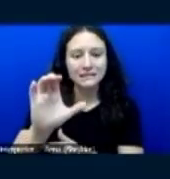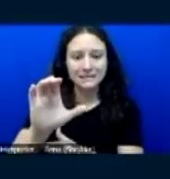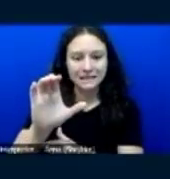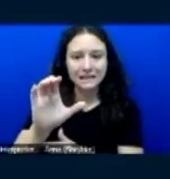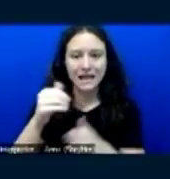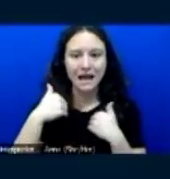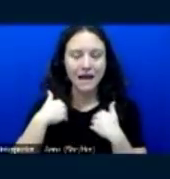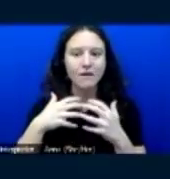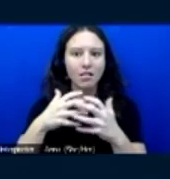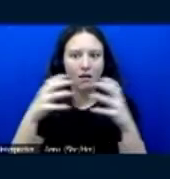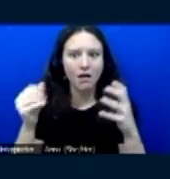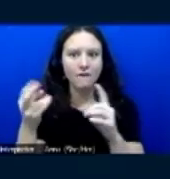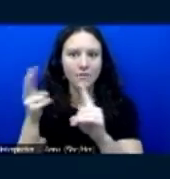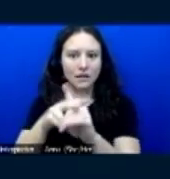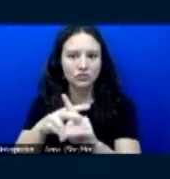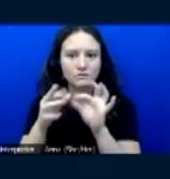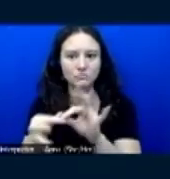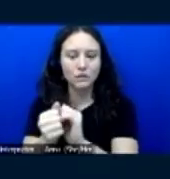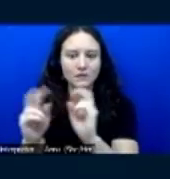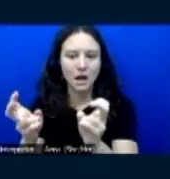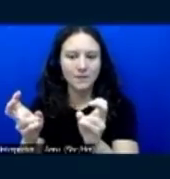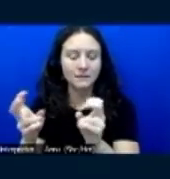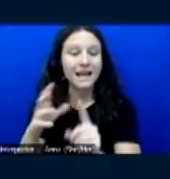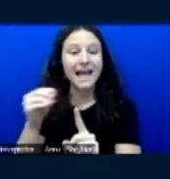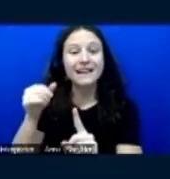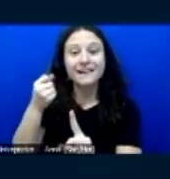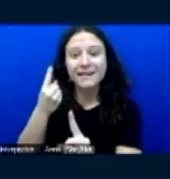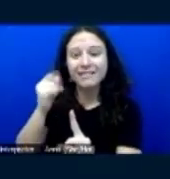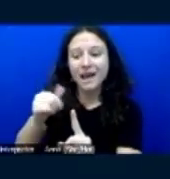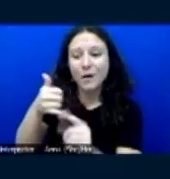on these topics. And their award rates are pretty low.